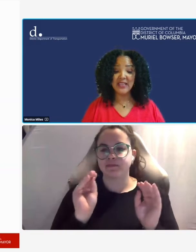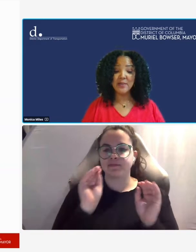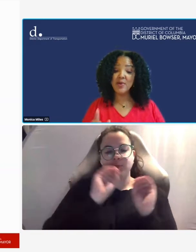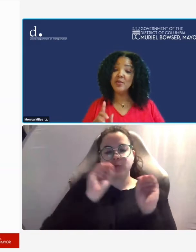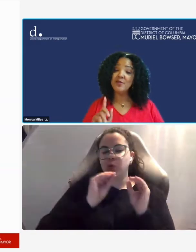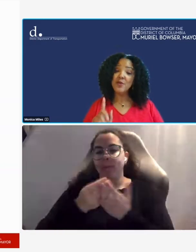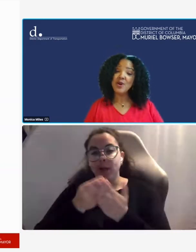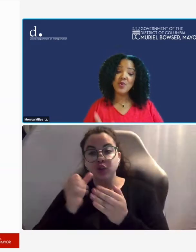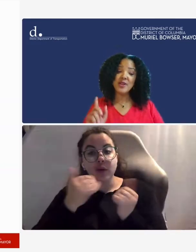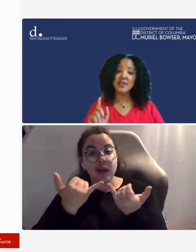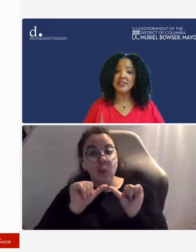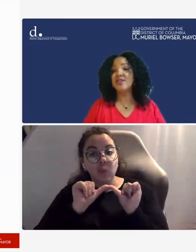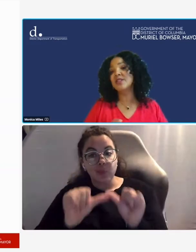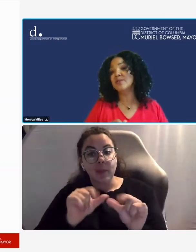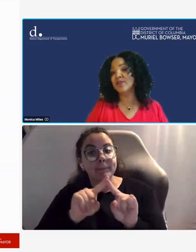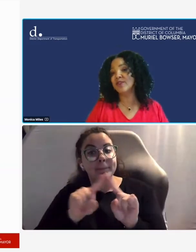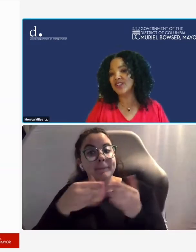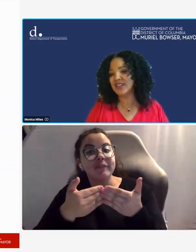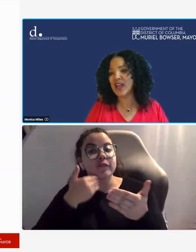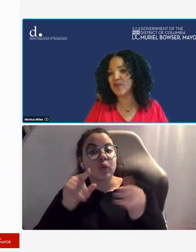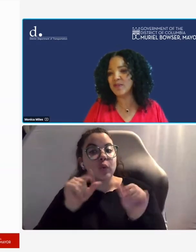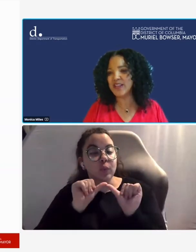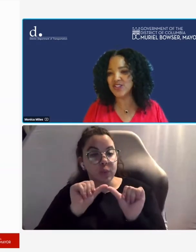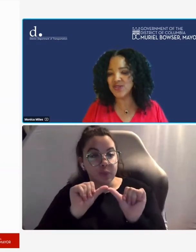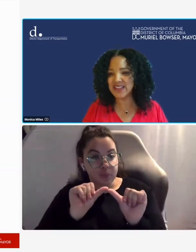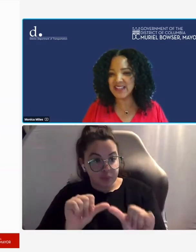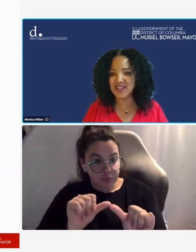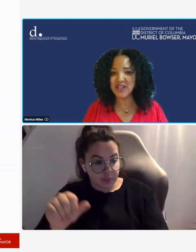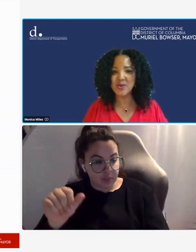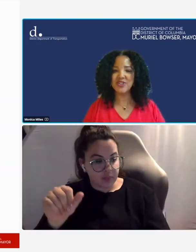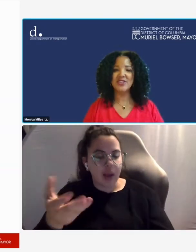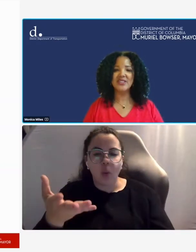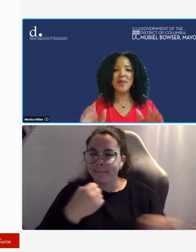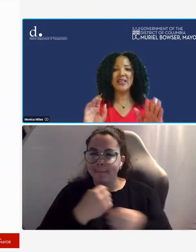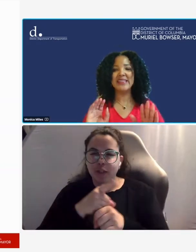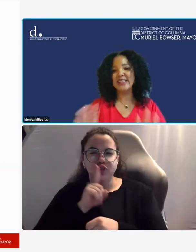but before we continue in the progression i want to make sure that there's no questions about this